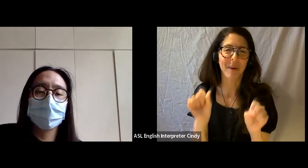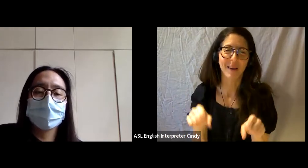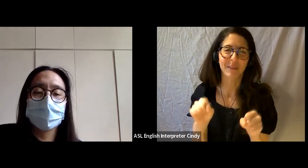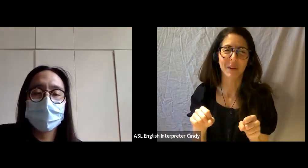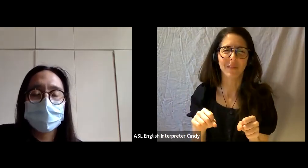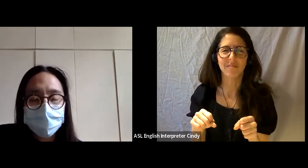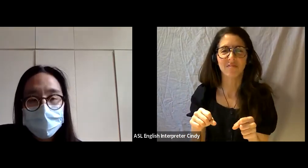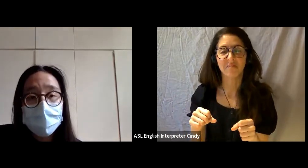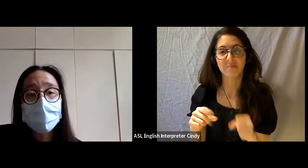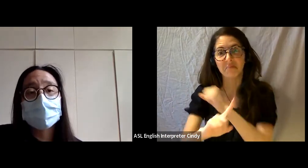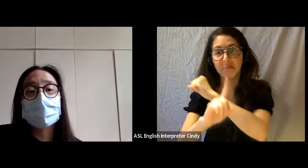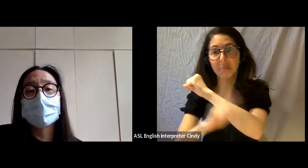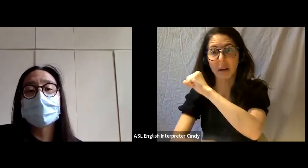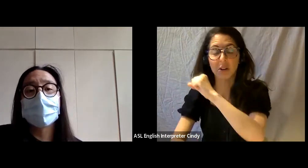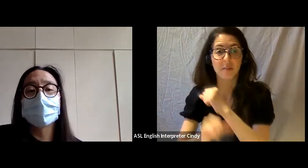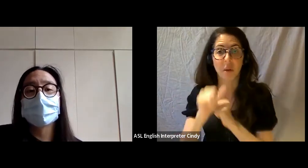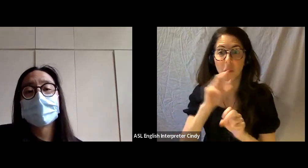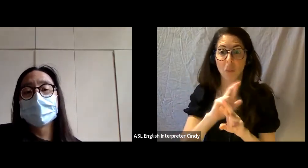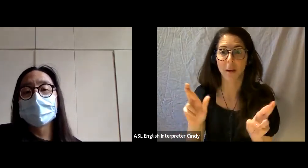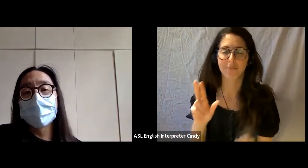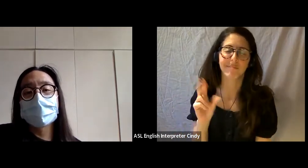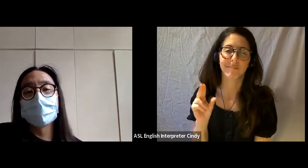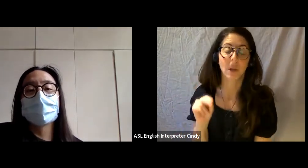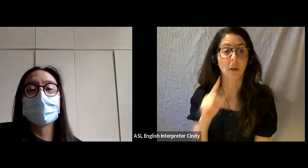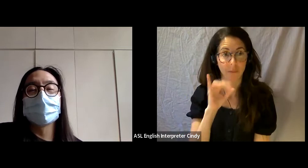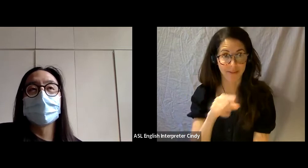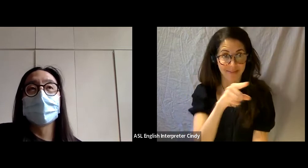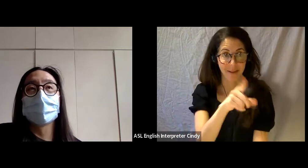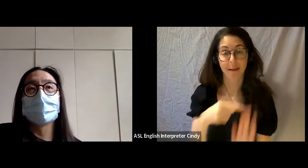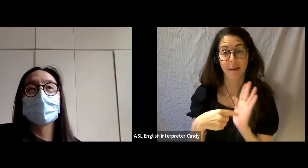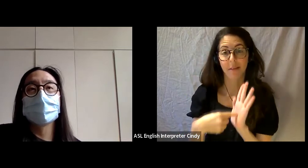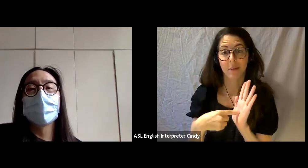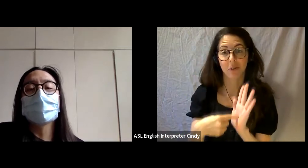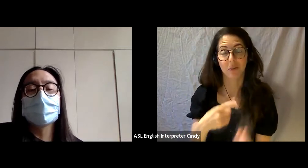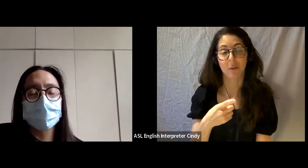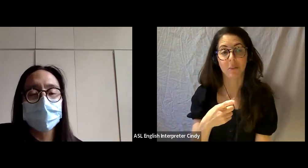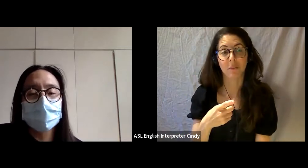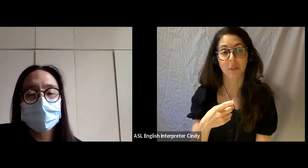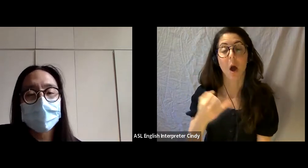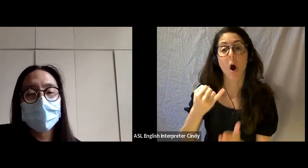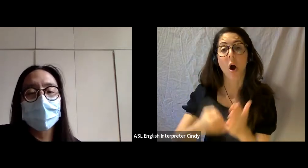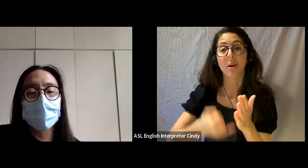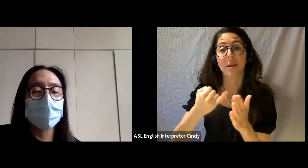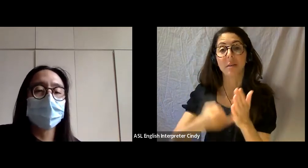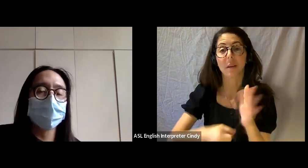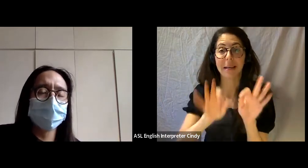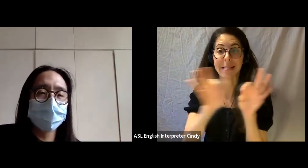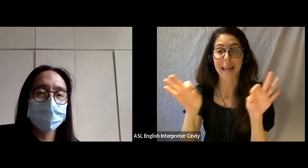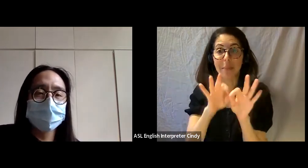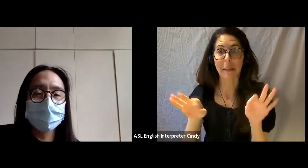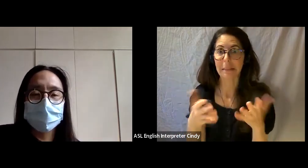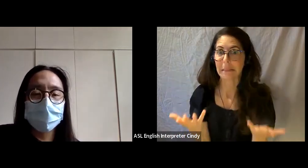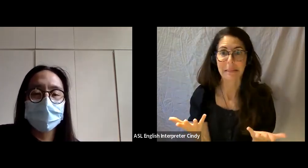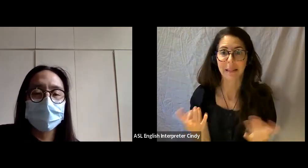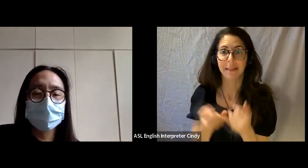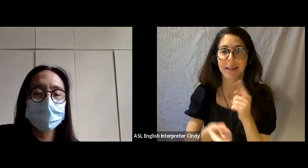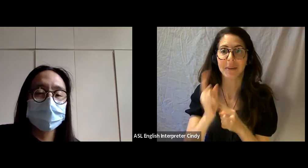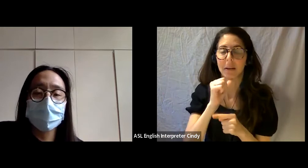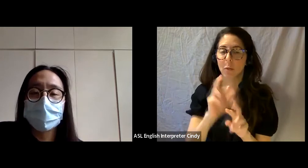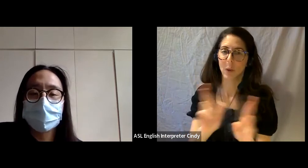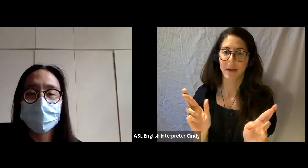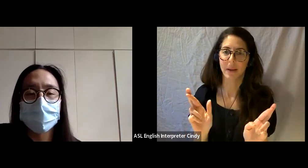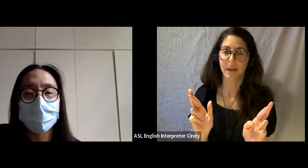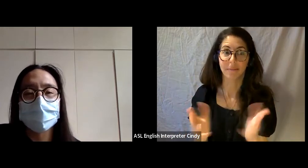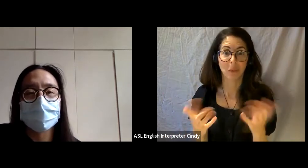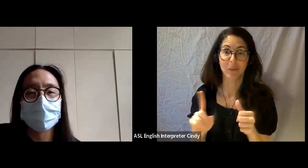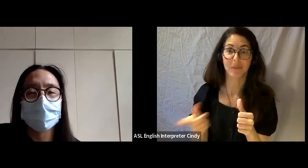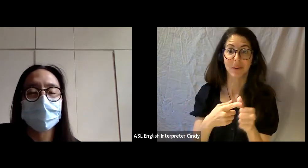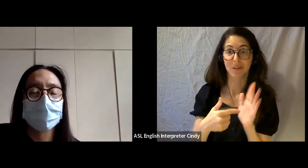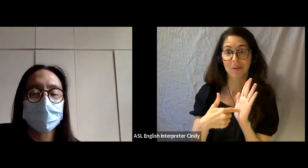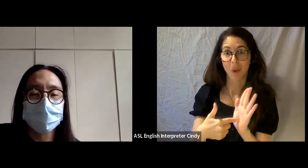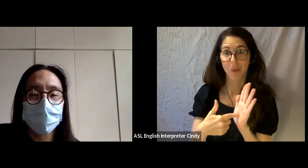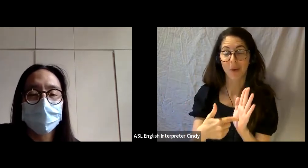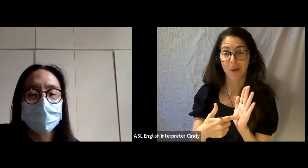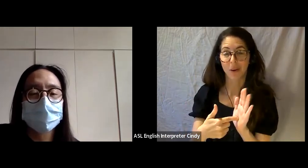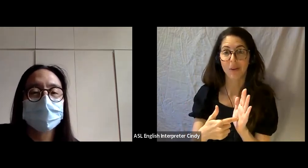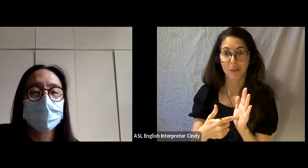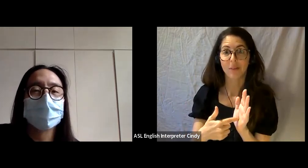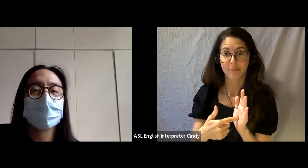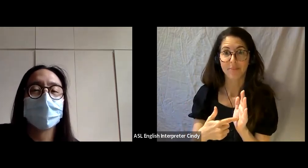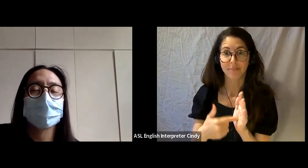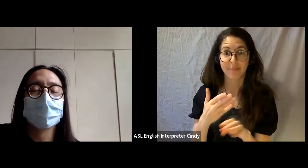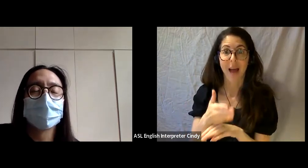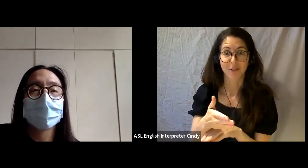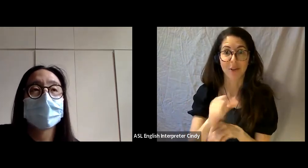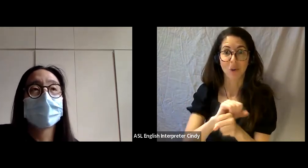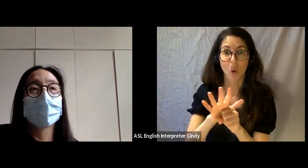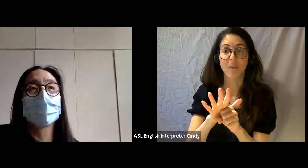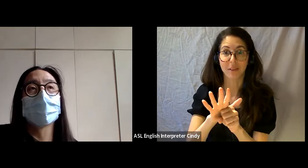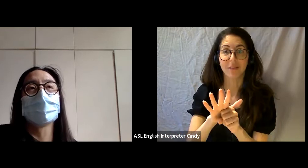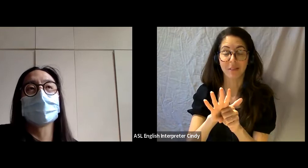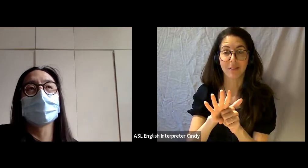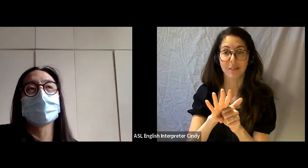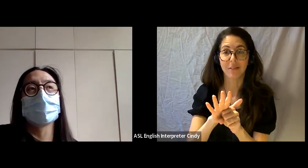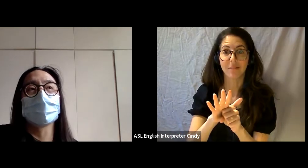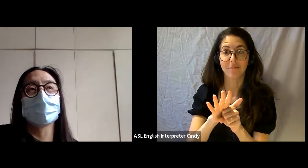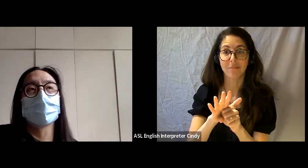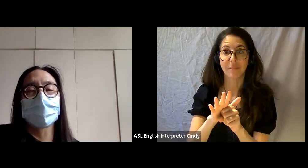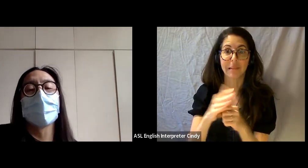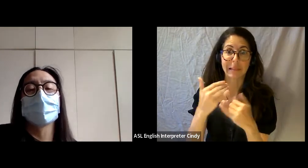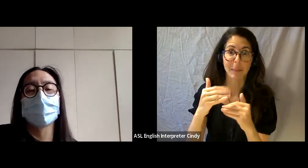So in this case the exhibition artist statements weren’t ready because this it was our first show after we re-opened after the lockdown